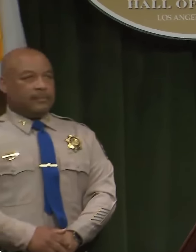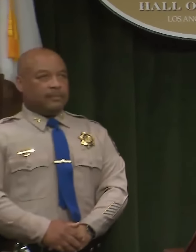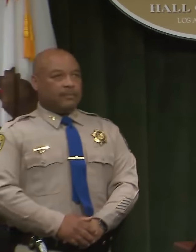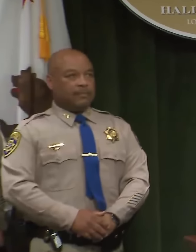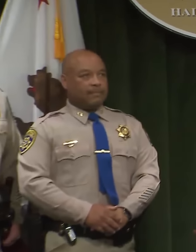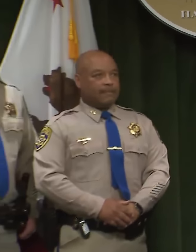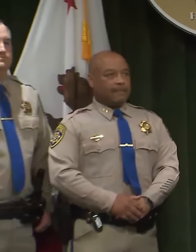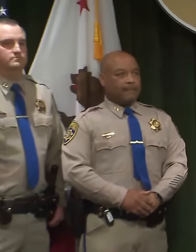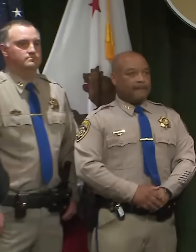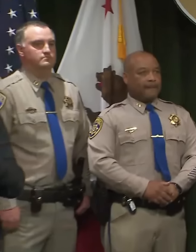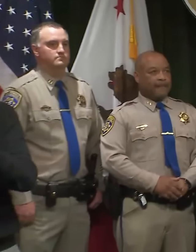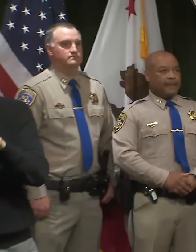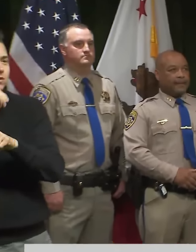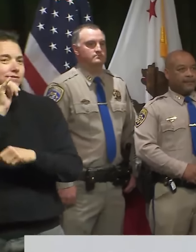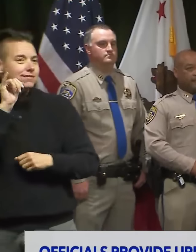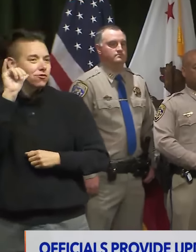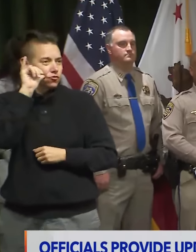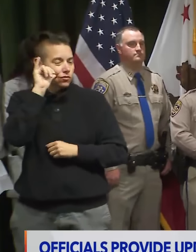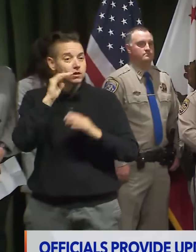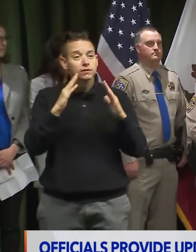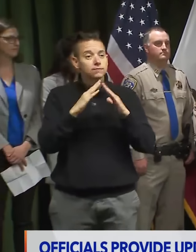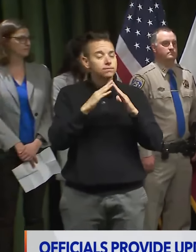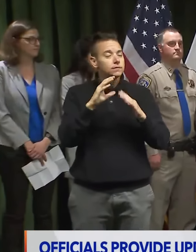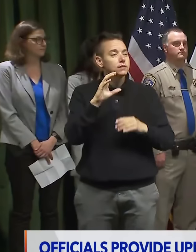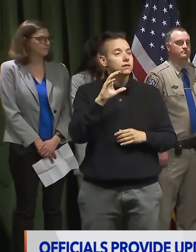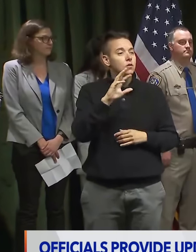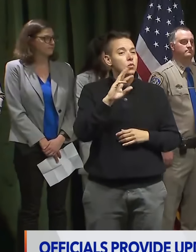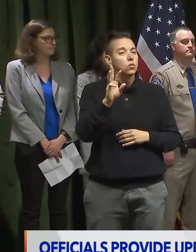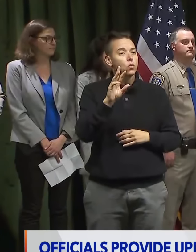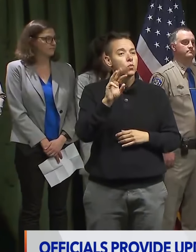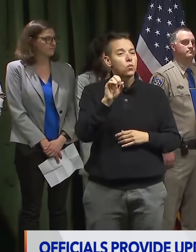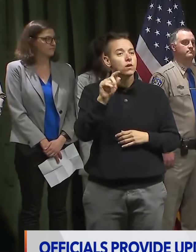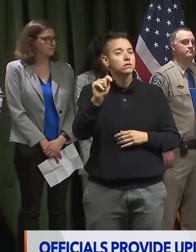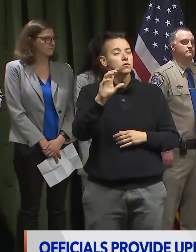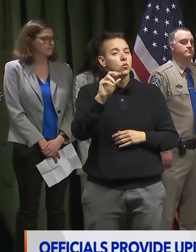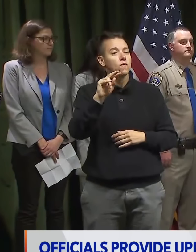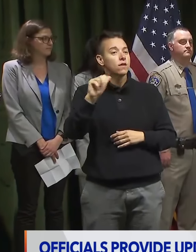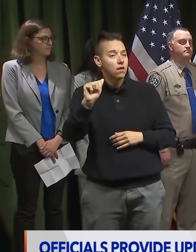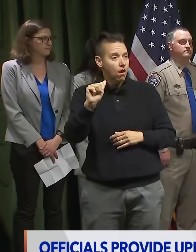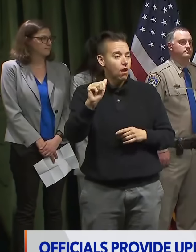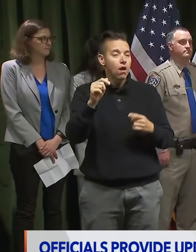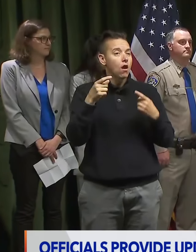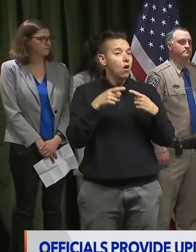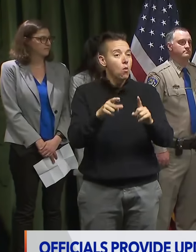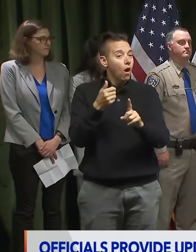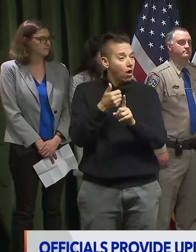DOWN DOWN ABOUT NEWS THIS IS A SHERIFF LUNA TALKING ABOUT THE ARREST OF THE SUSPECT WHO SHOT A SHERIFF'S DEPUTY WHO WAS ON